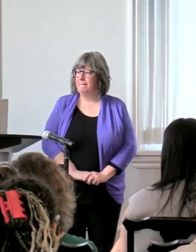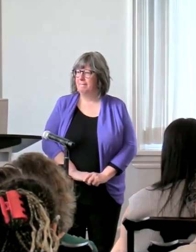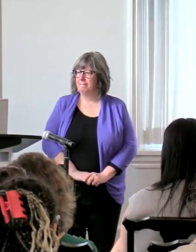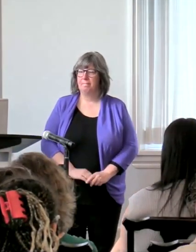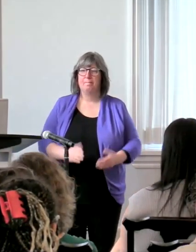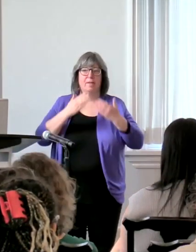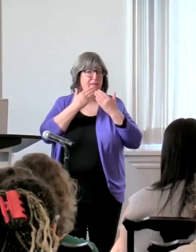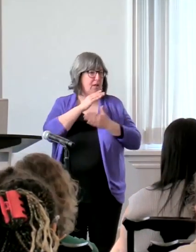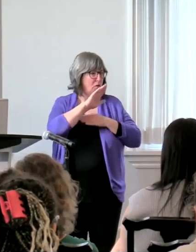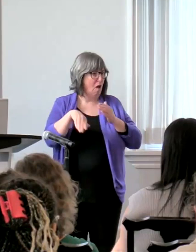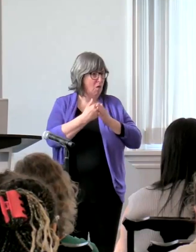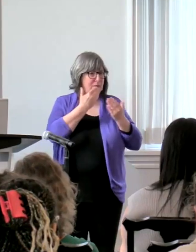Thank yous all around.